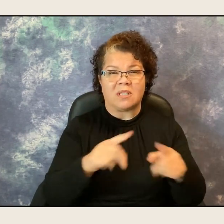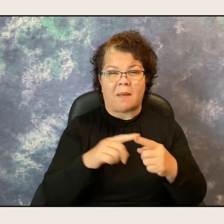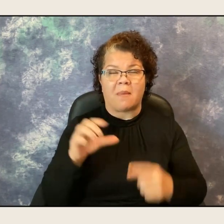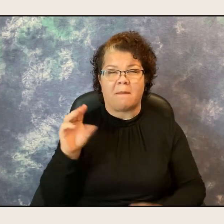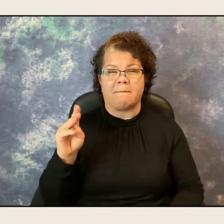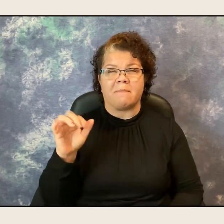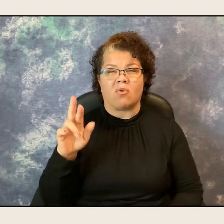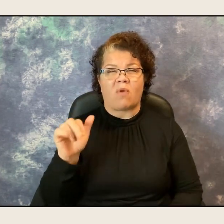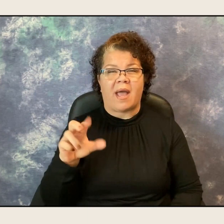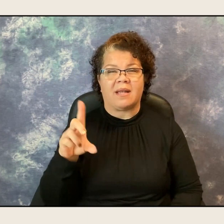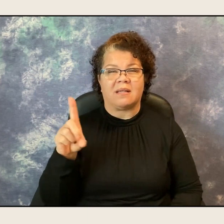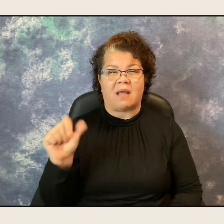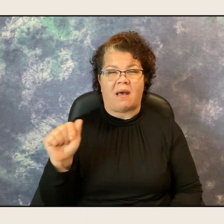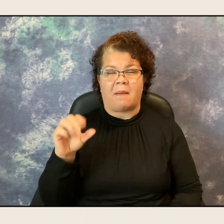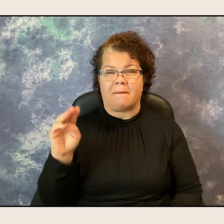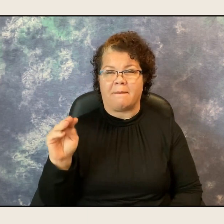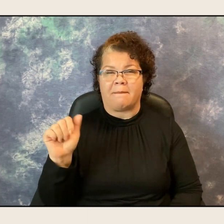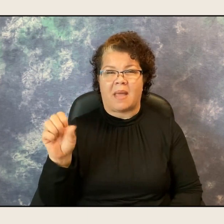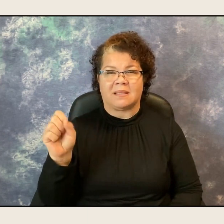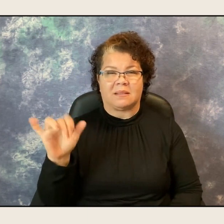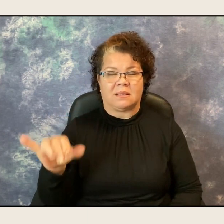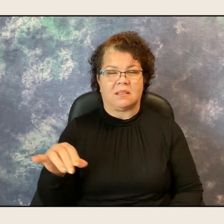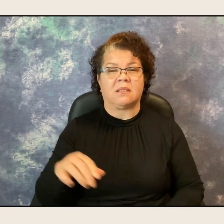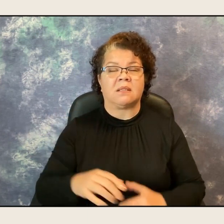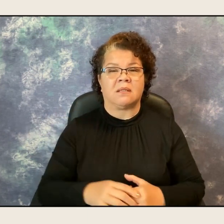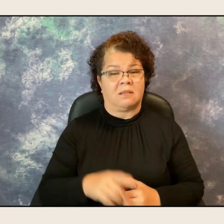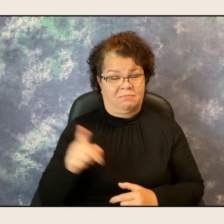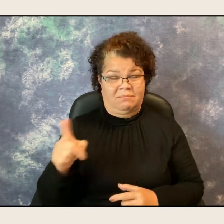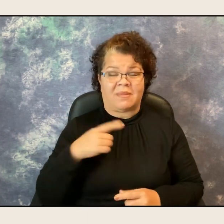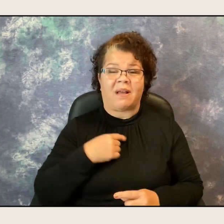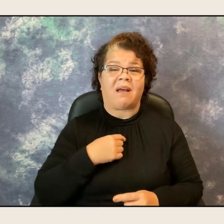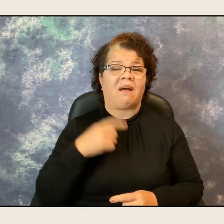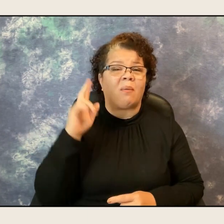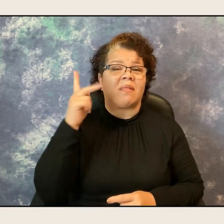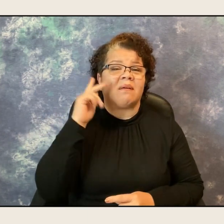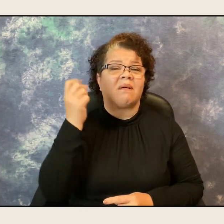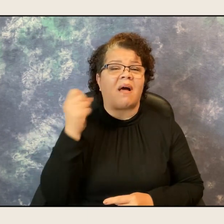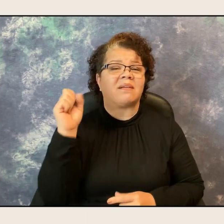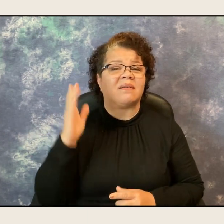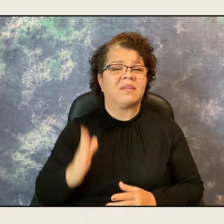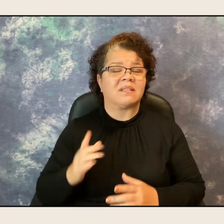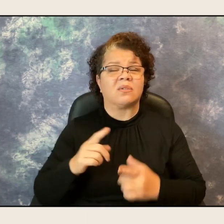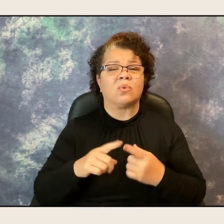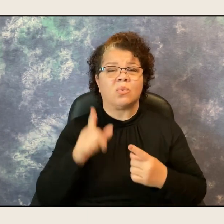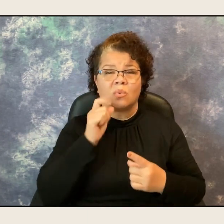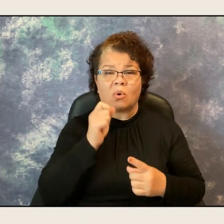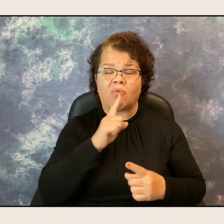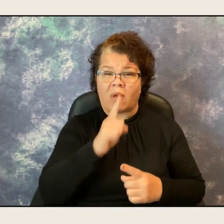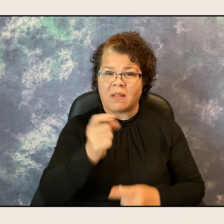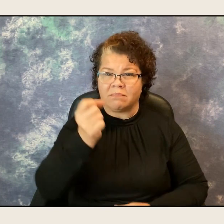And, you know, she's an activist who really understands, I think, the topic at hand tonight,